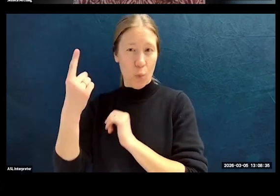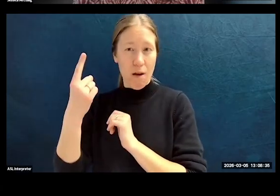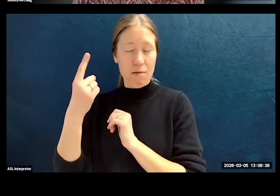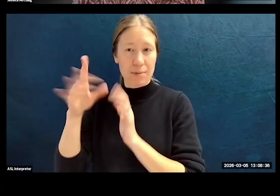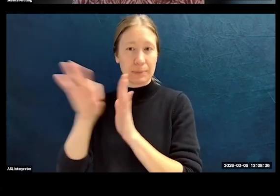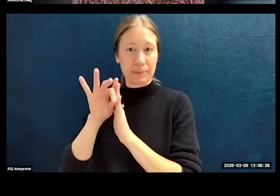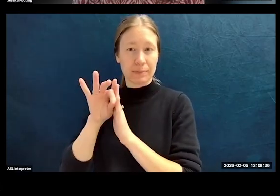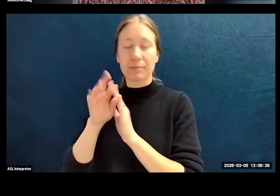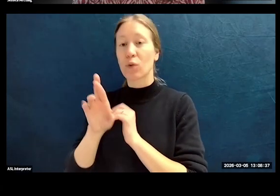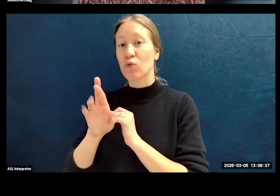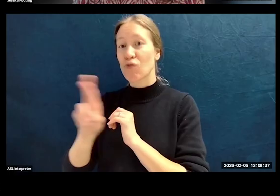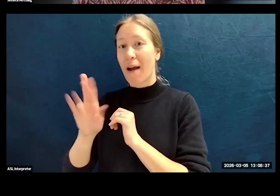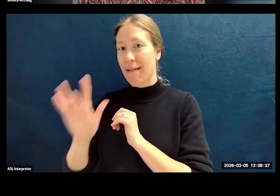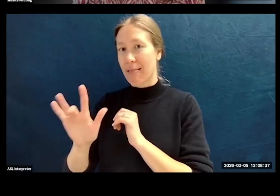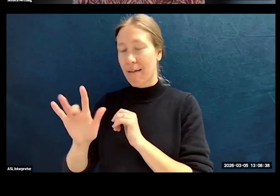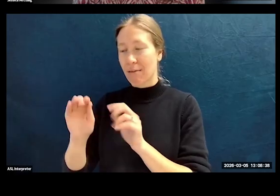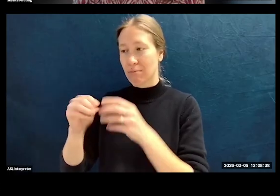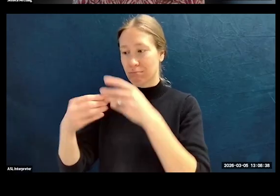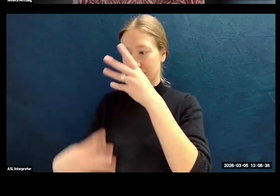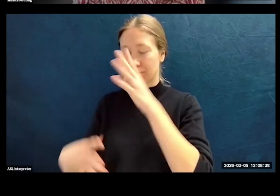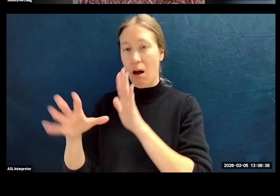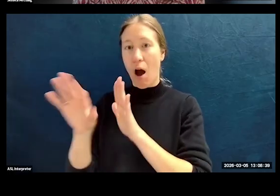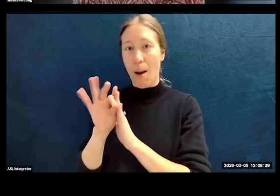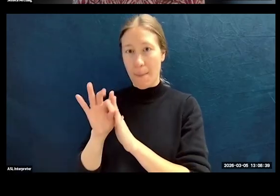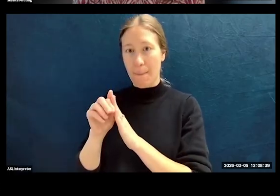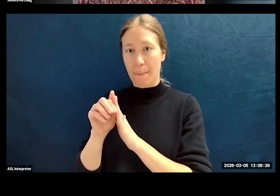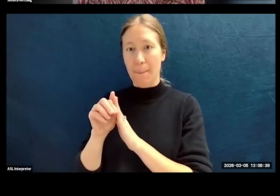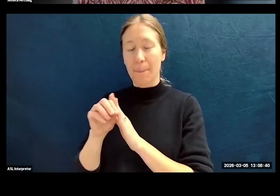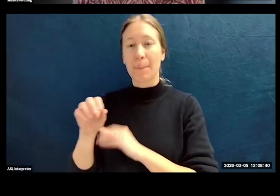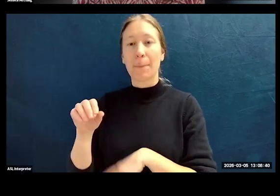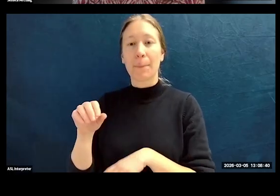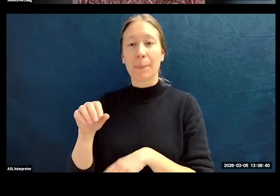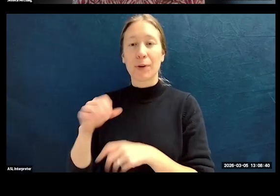open up our options menu, scroll down to Create Tag from Selection.